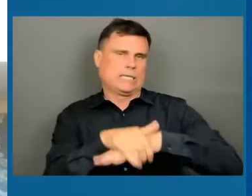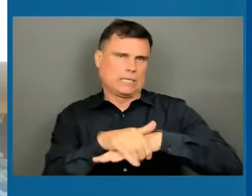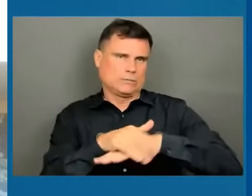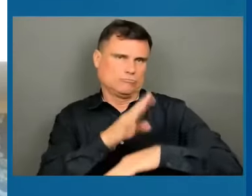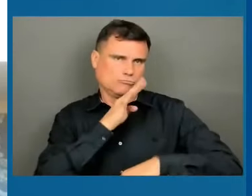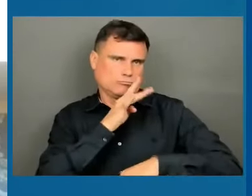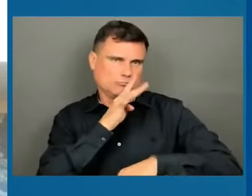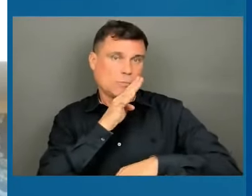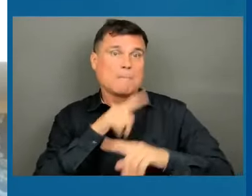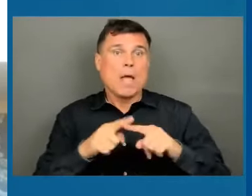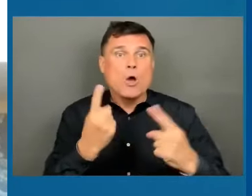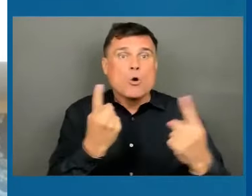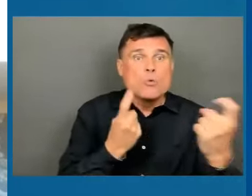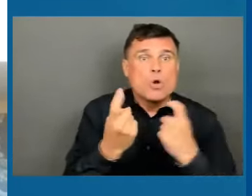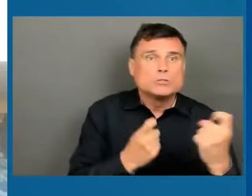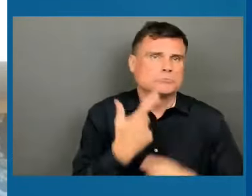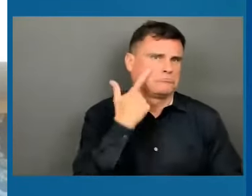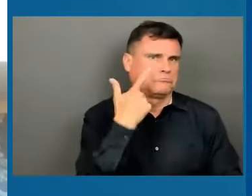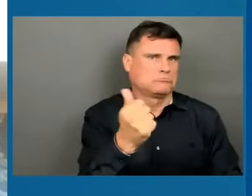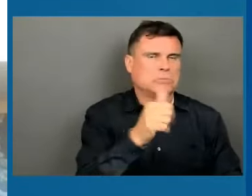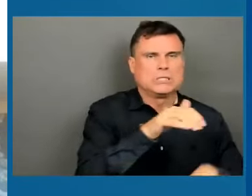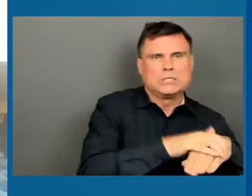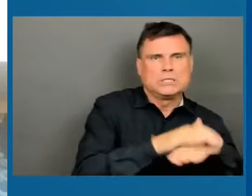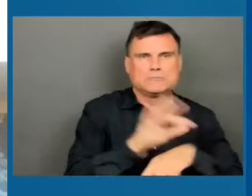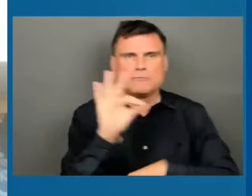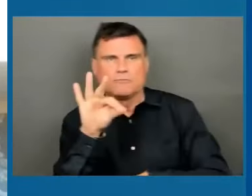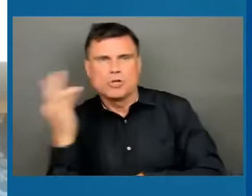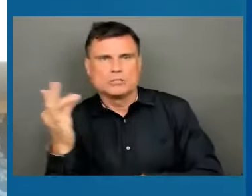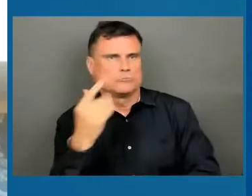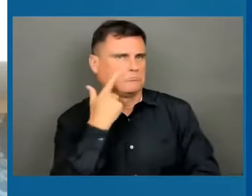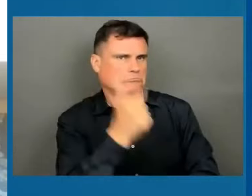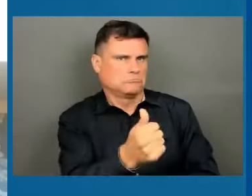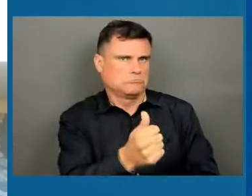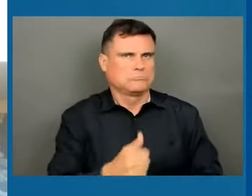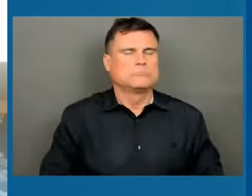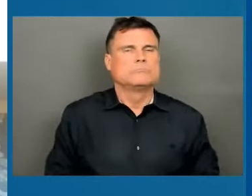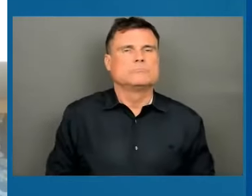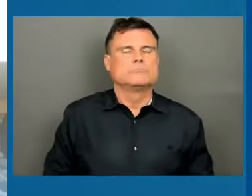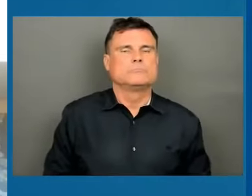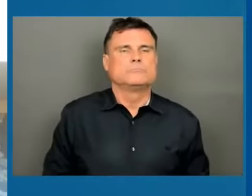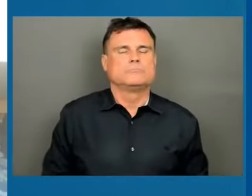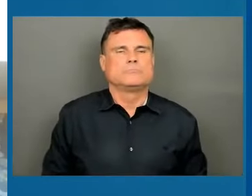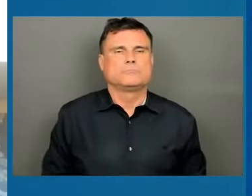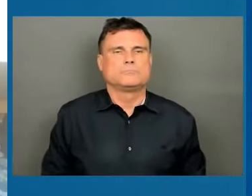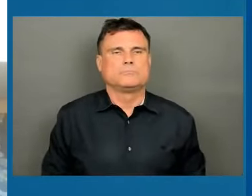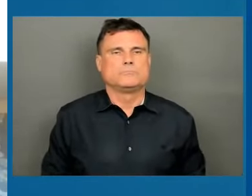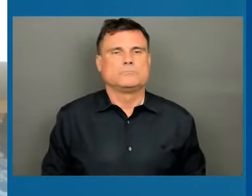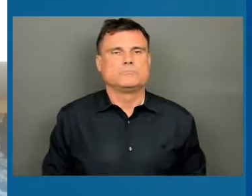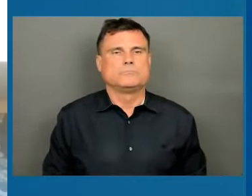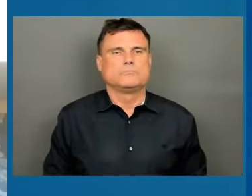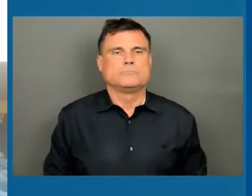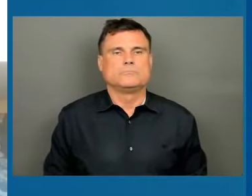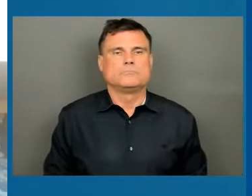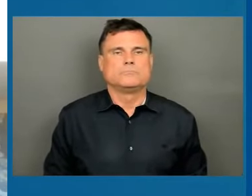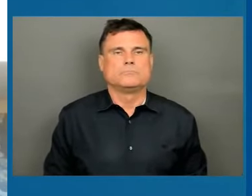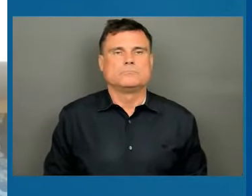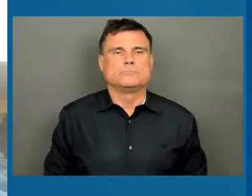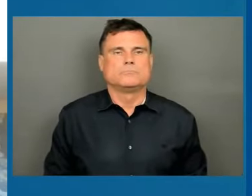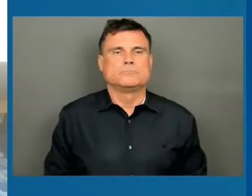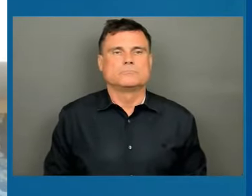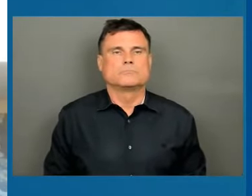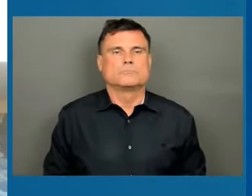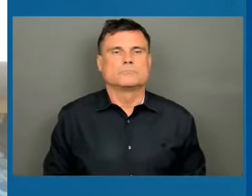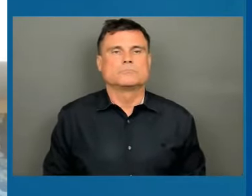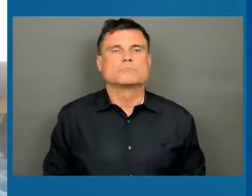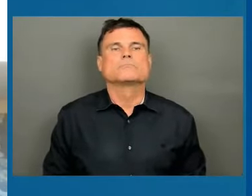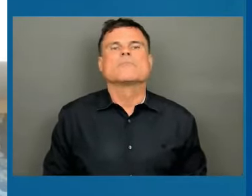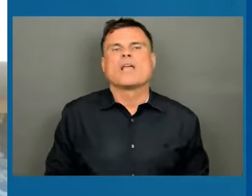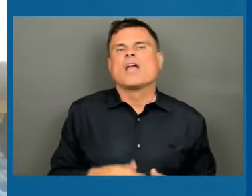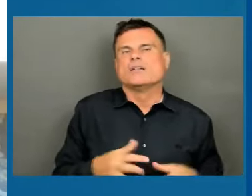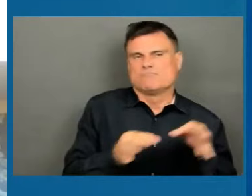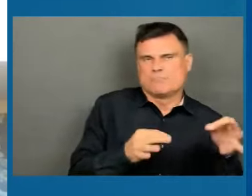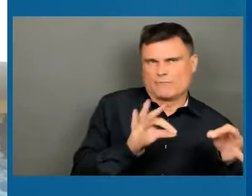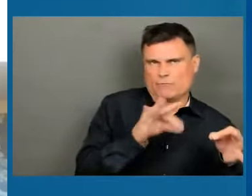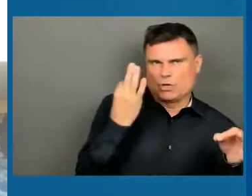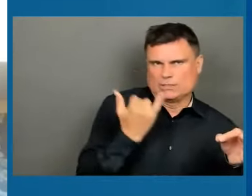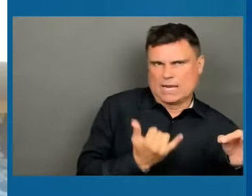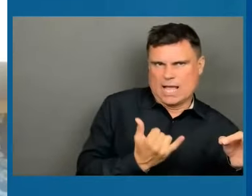be provided in the language of